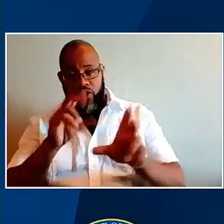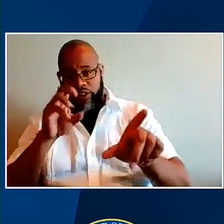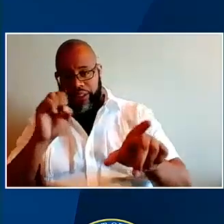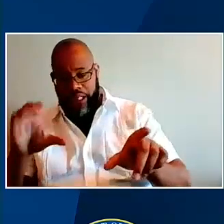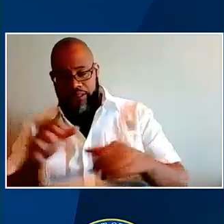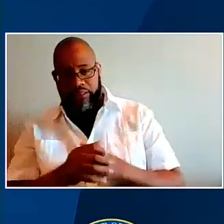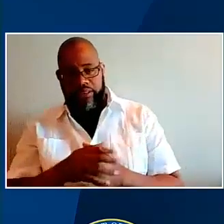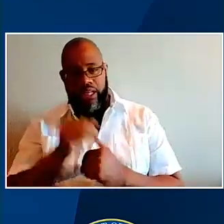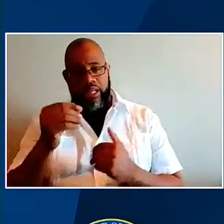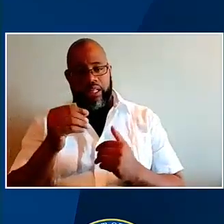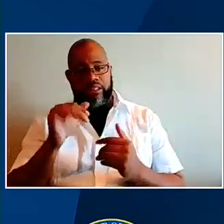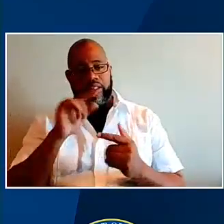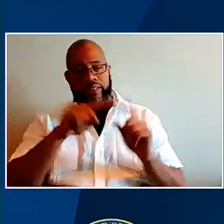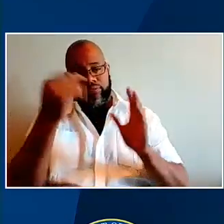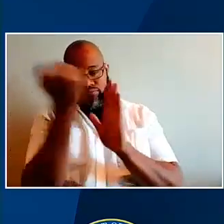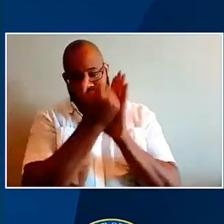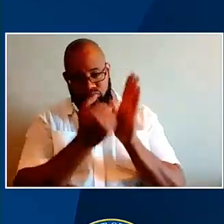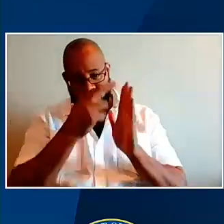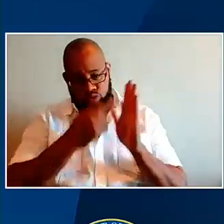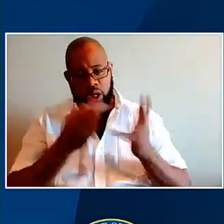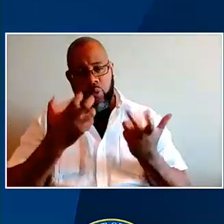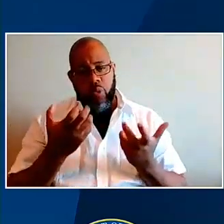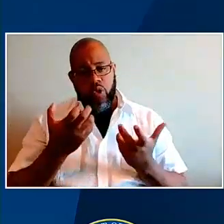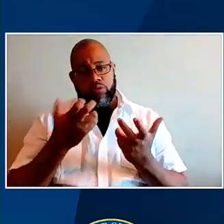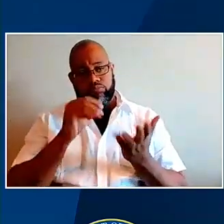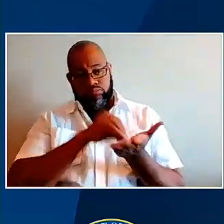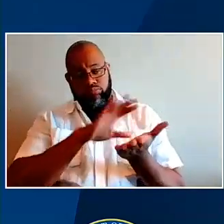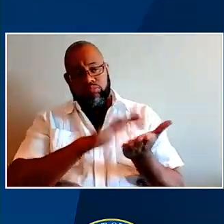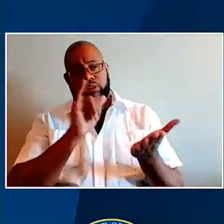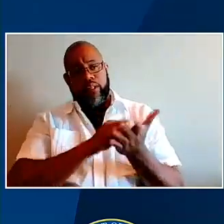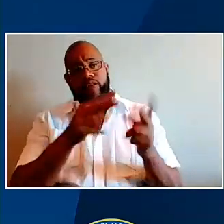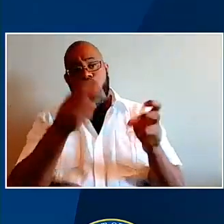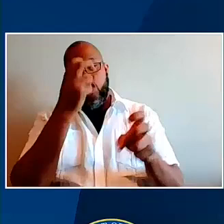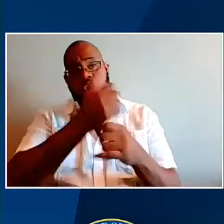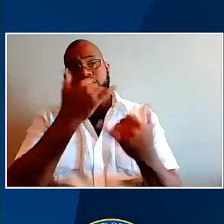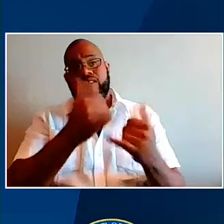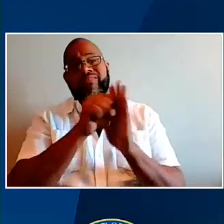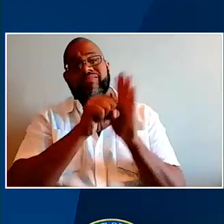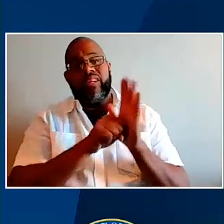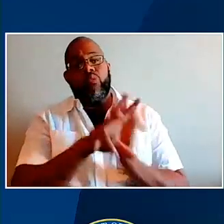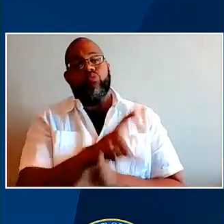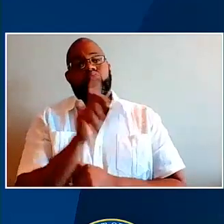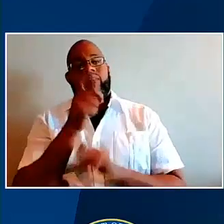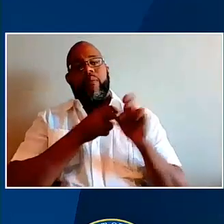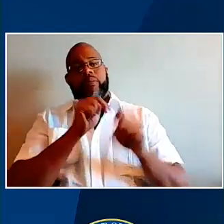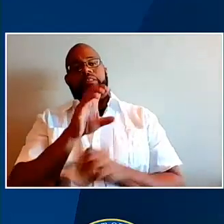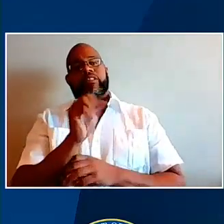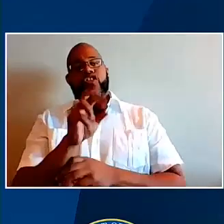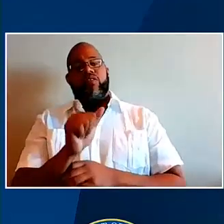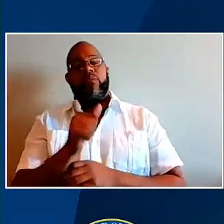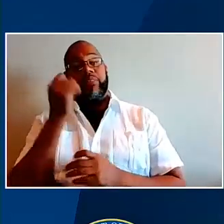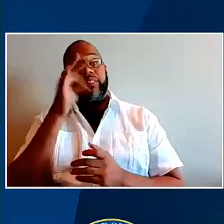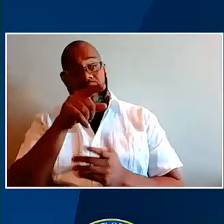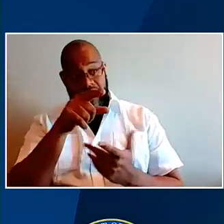provisions are and I want to note that it's very hard now for states to withdraw from NC-SARA, because if they do and there's no